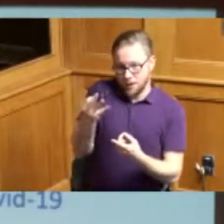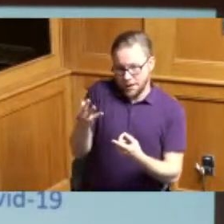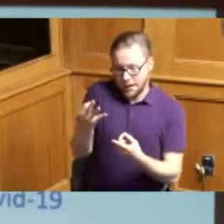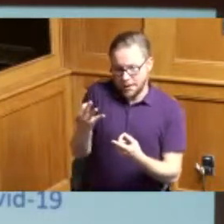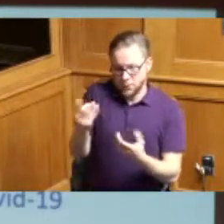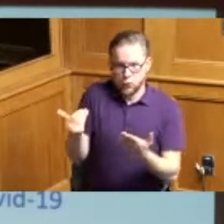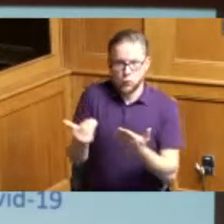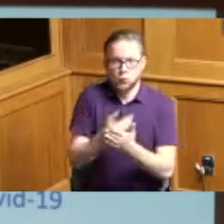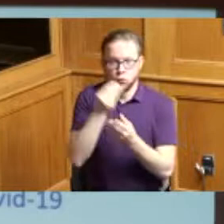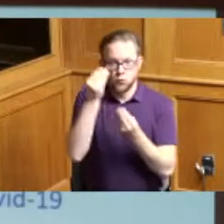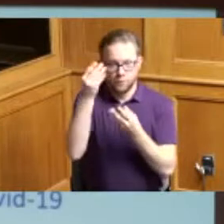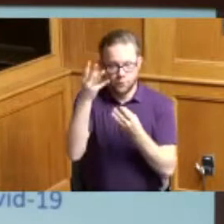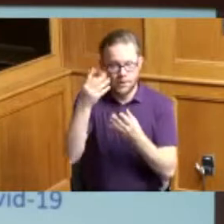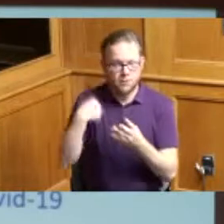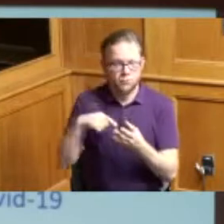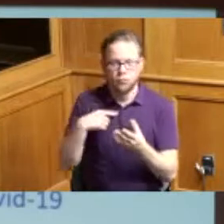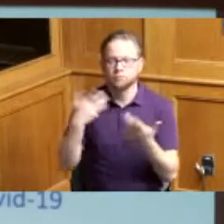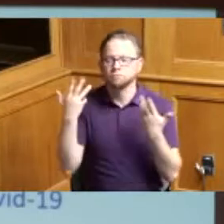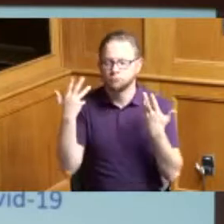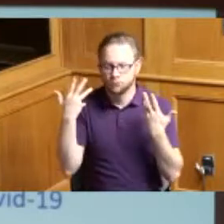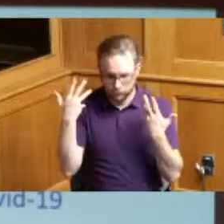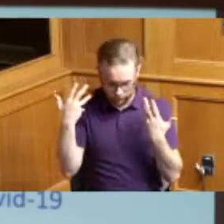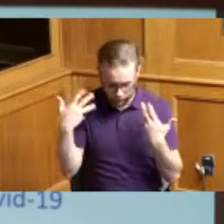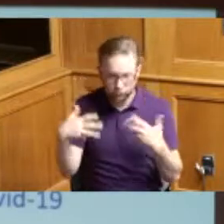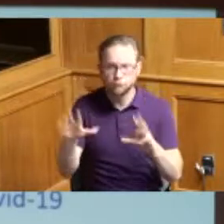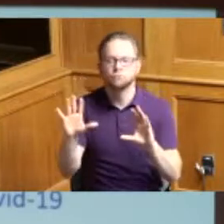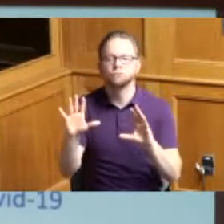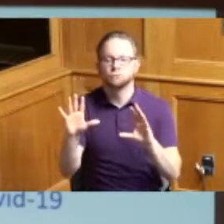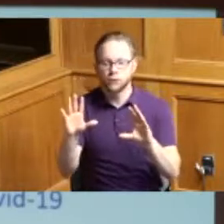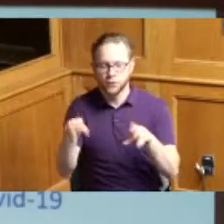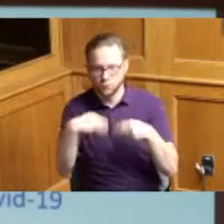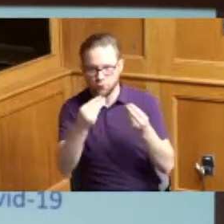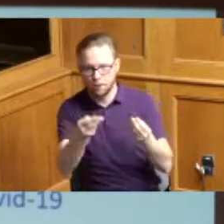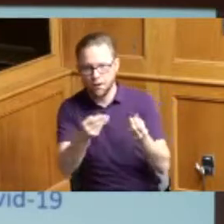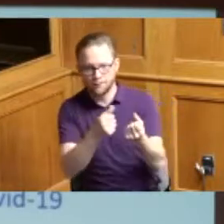we have been able to serve 5 55 households in Hamilton County